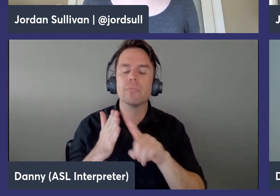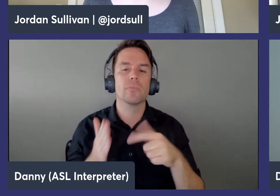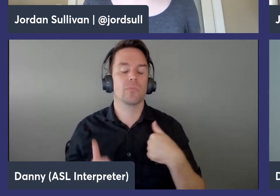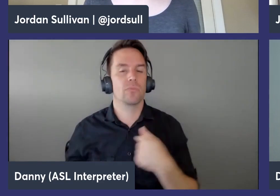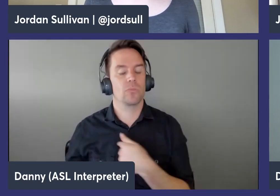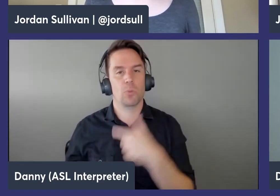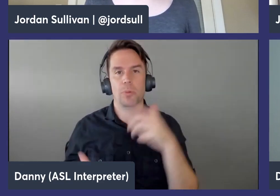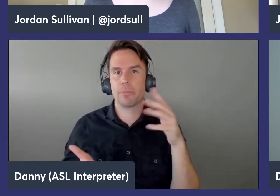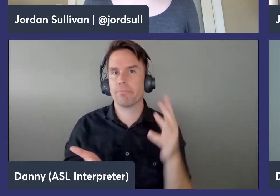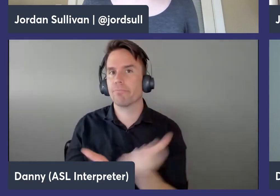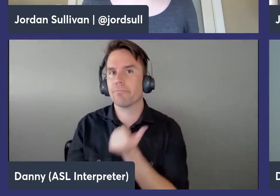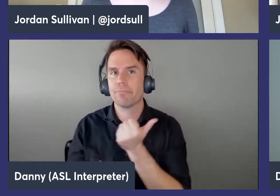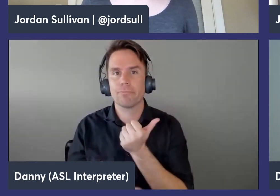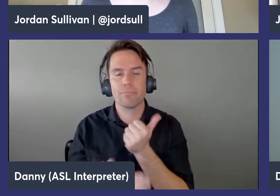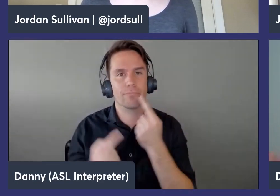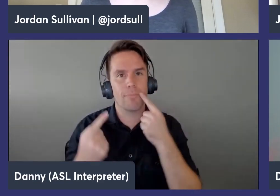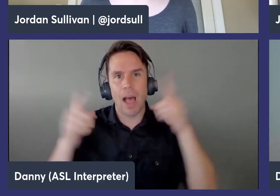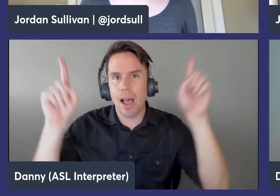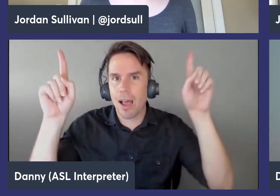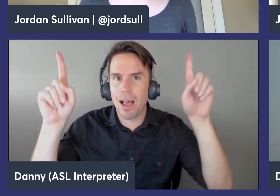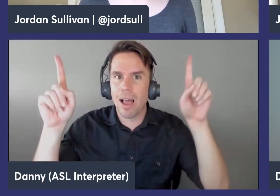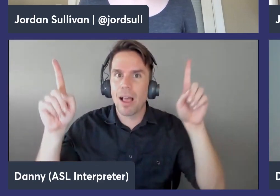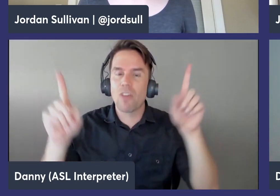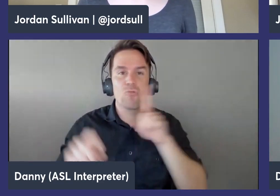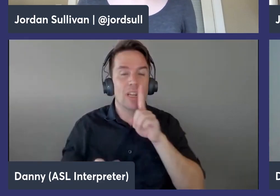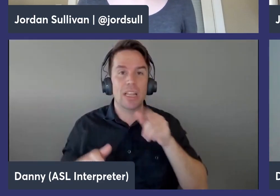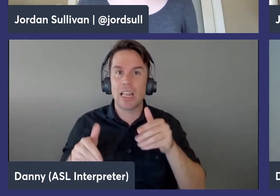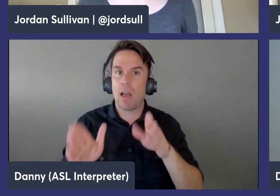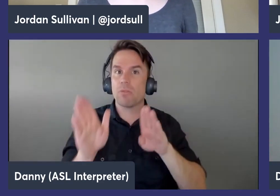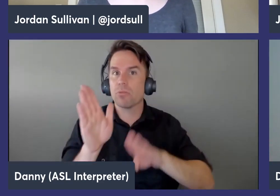and it allowed us to really accelerate our development.